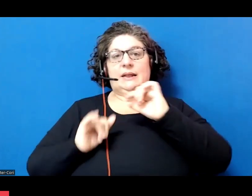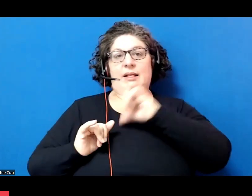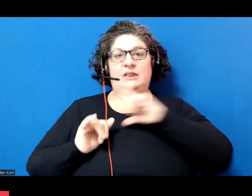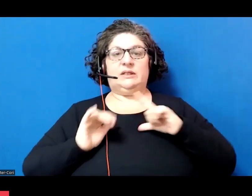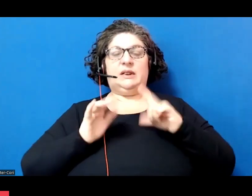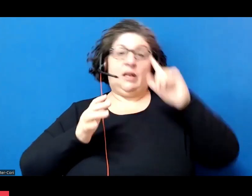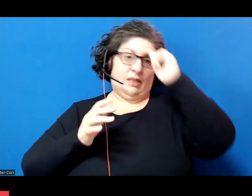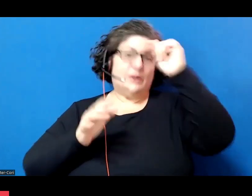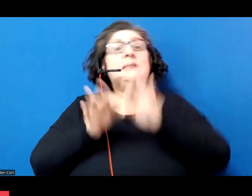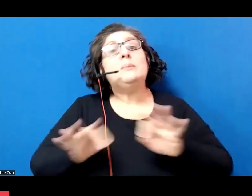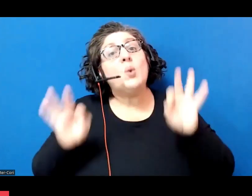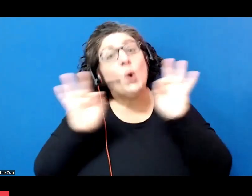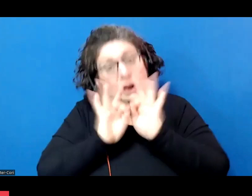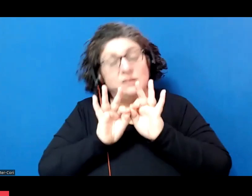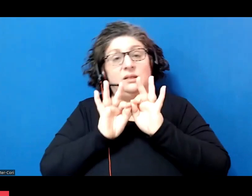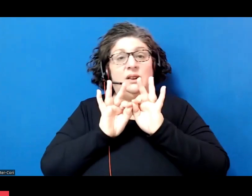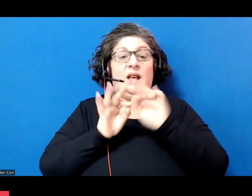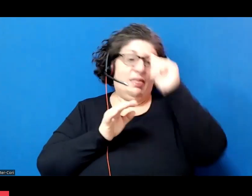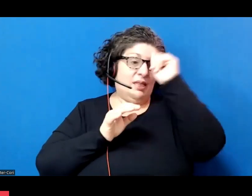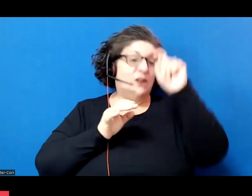And it's a theory that the Court ought to grapple with soon.